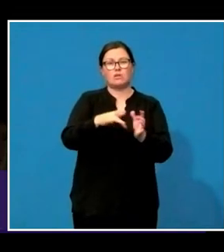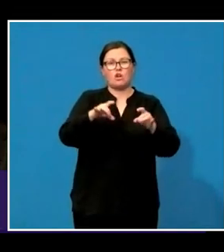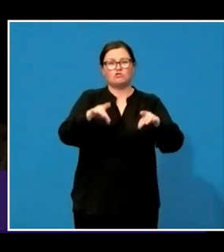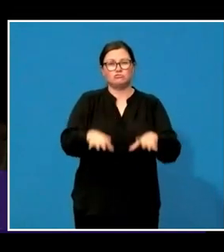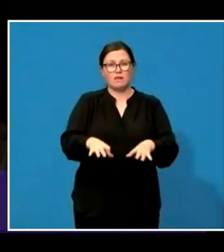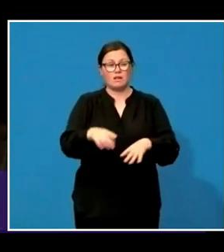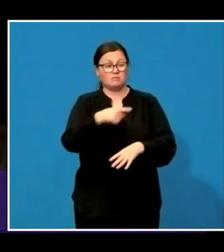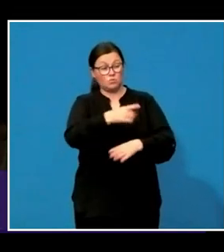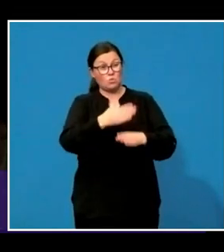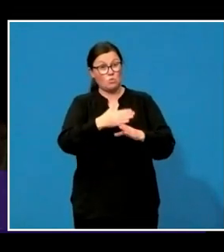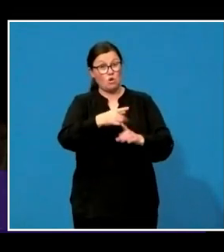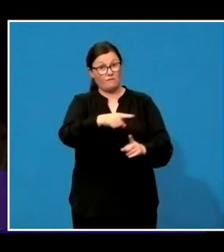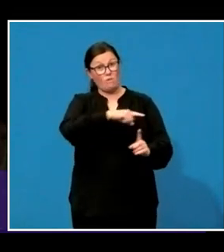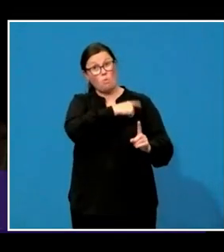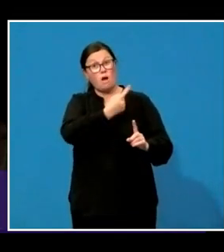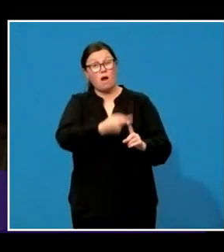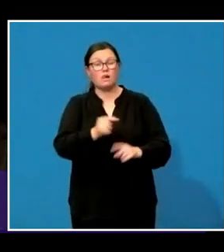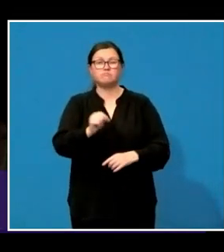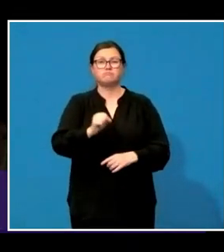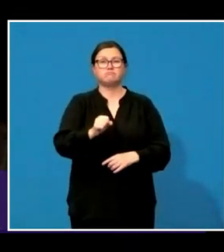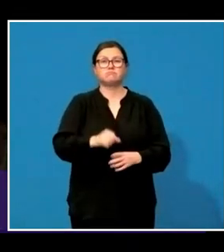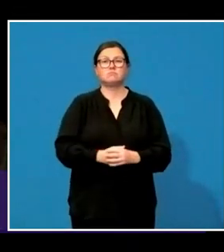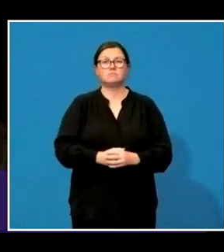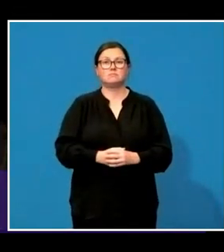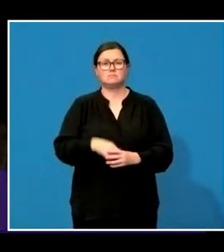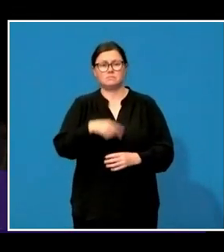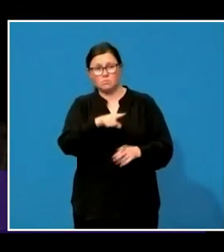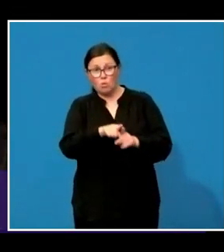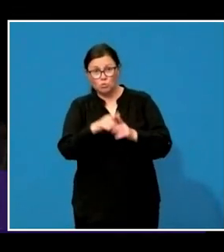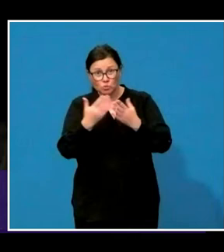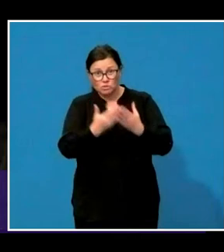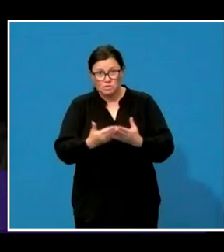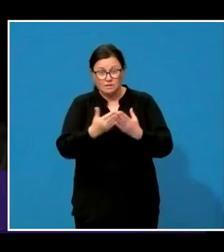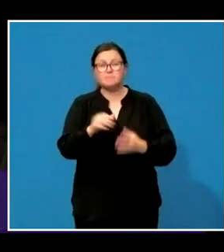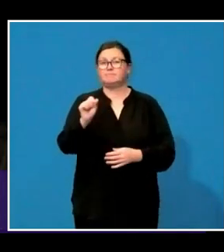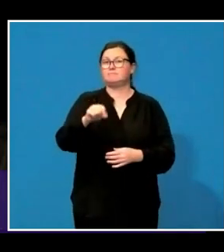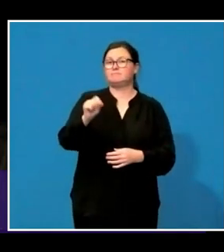Yes. MR GRIFFIN: Are you also studying? Yes. I'm studying to be an occupational therapist.